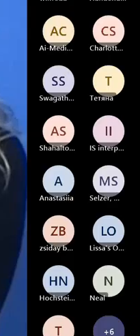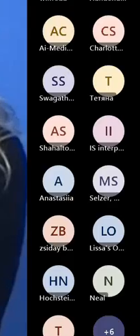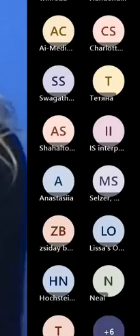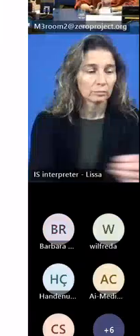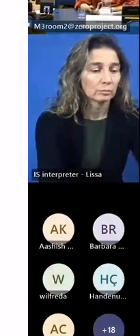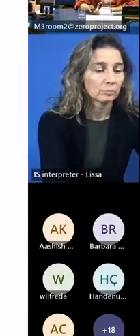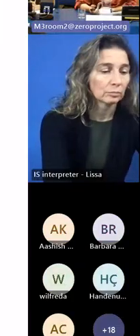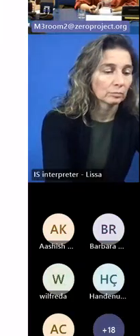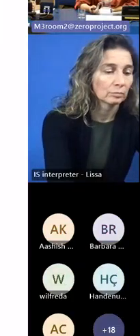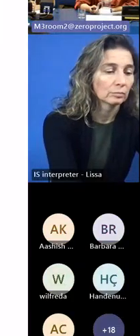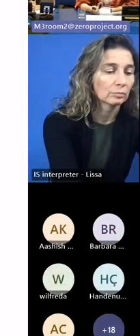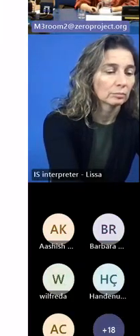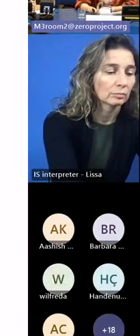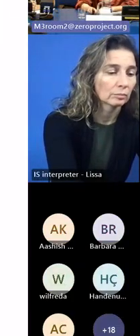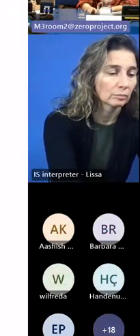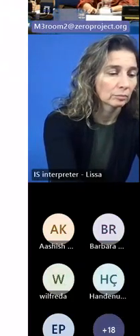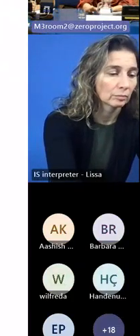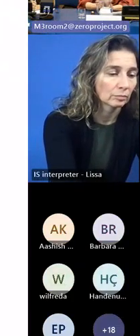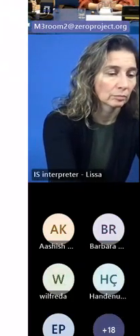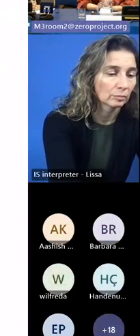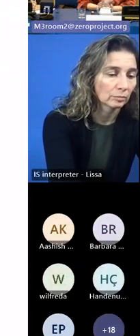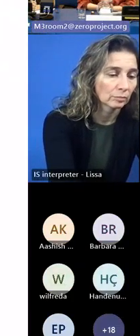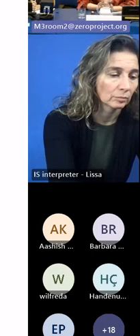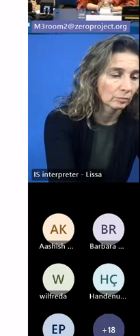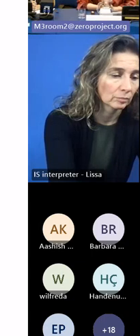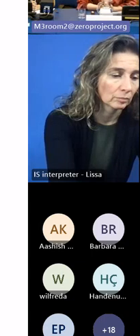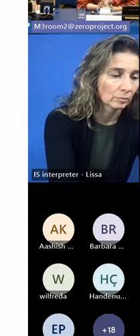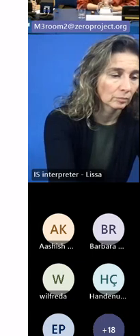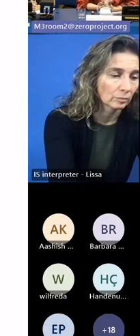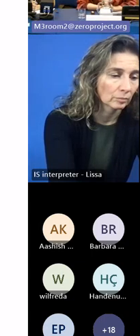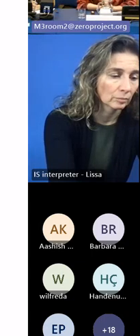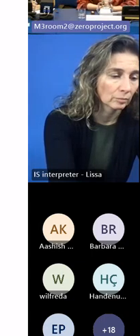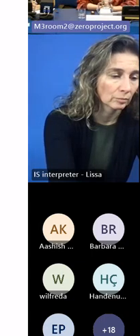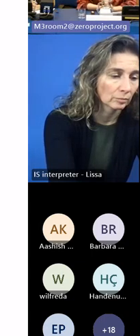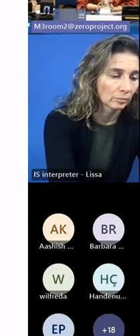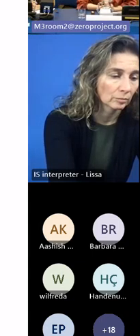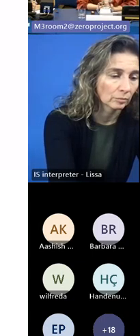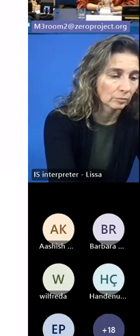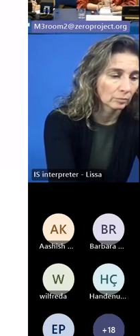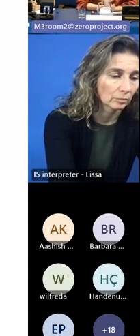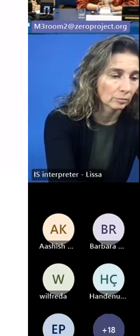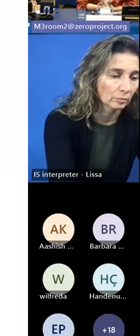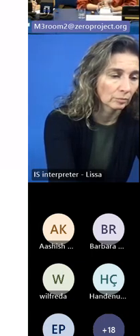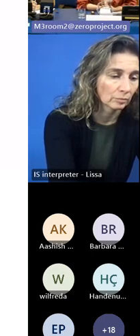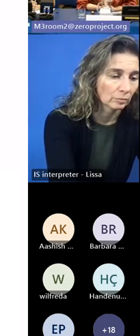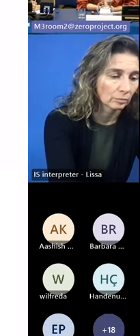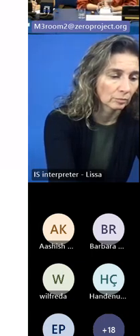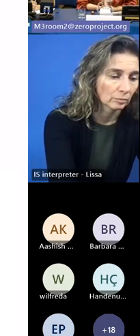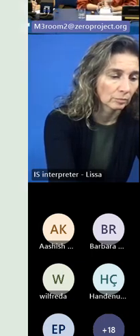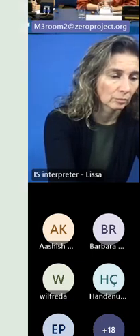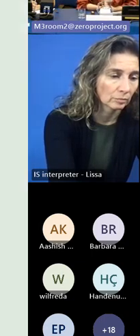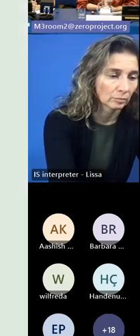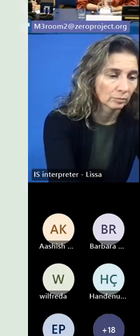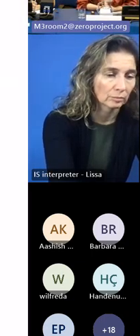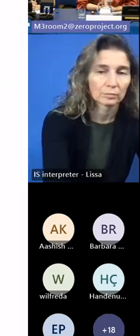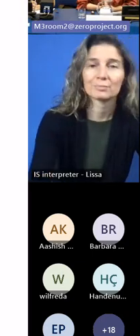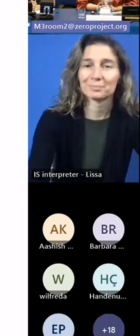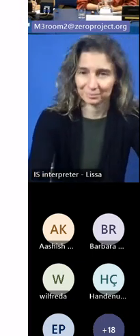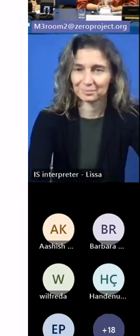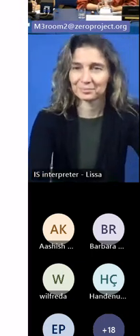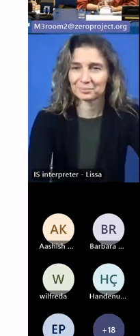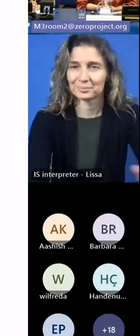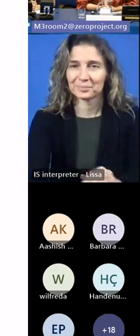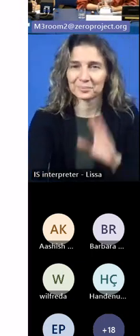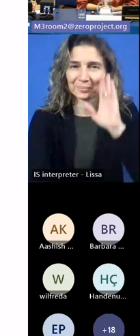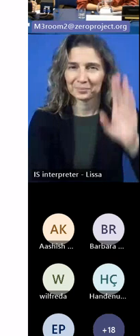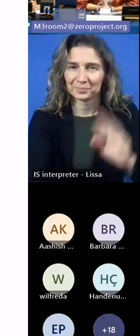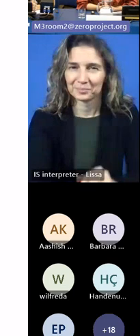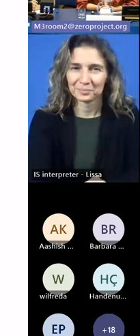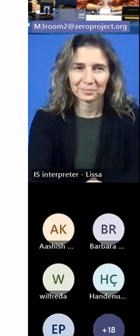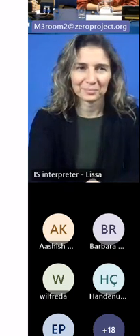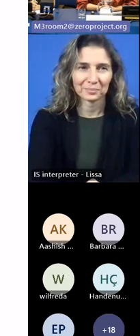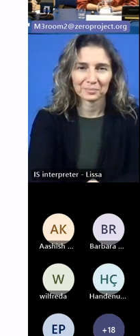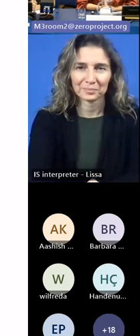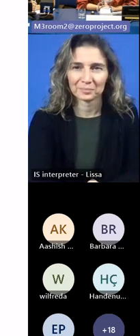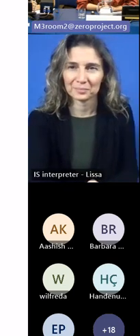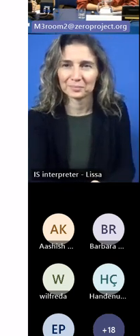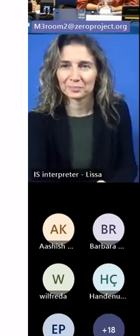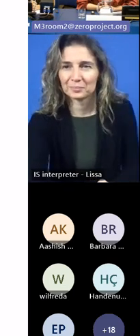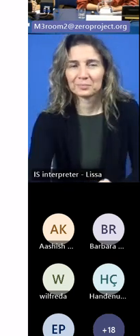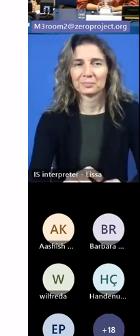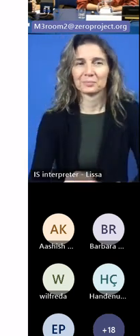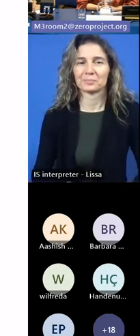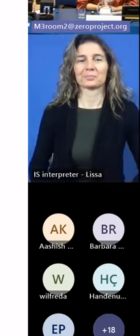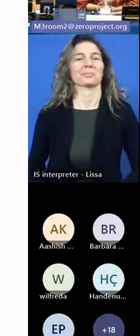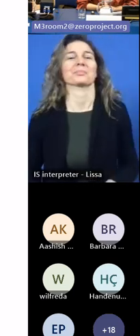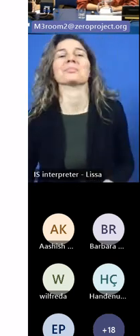Good afternoon everyone thank you for joining us. I am a fair skinned dark-haired